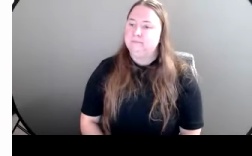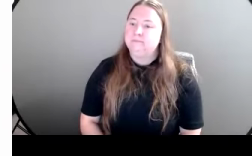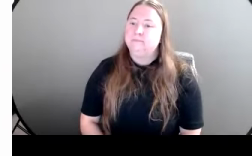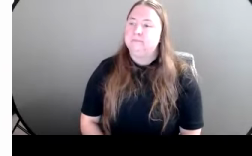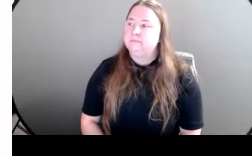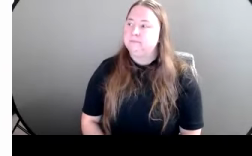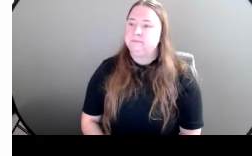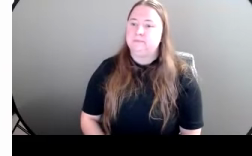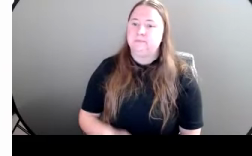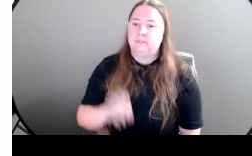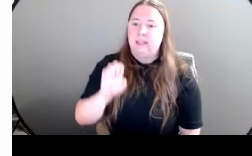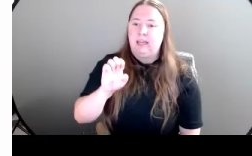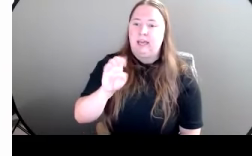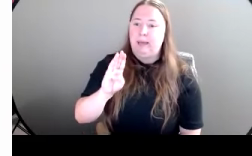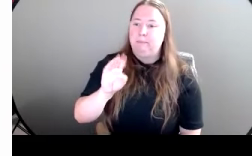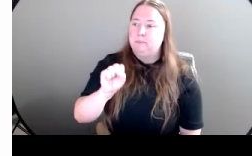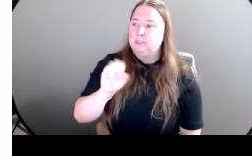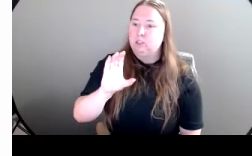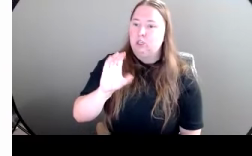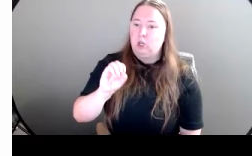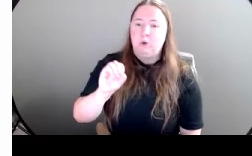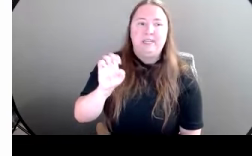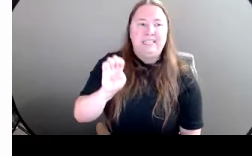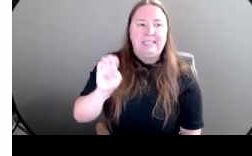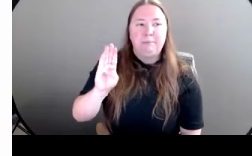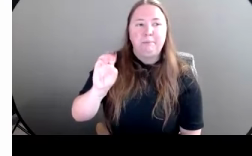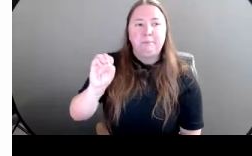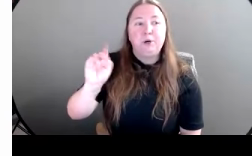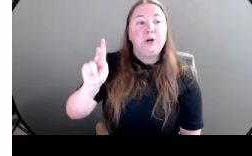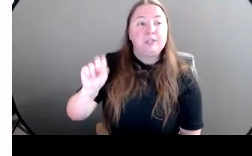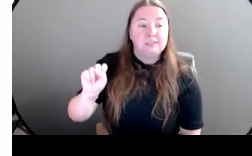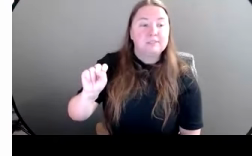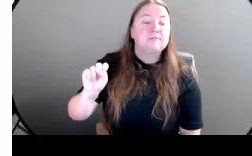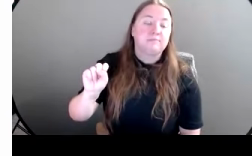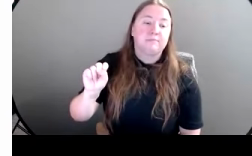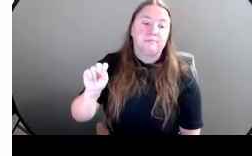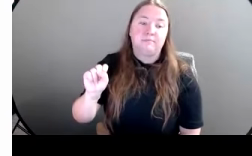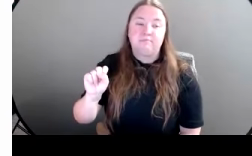Ebsco ebooks, ProQuest eBooks central are also, resources.